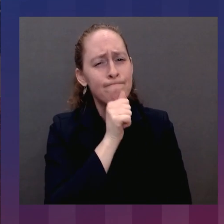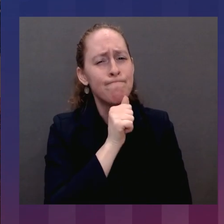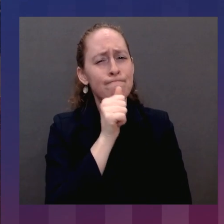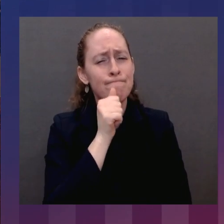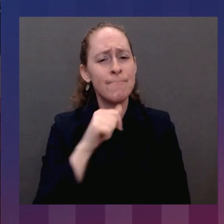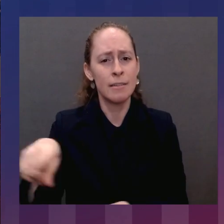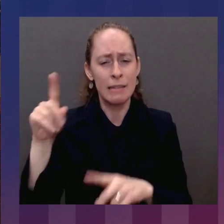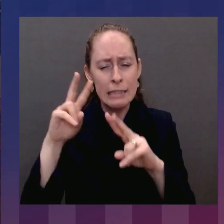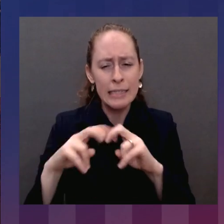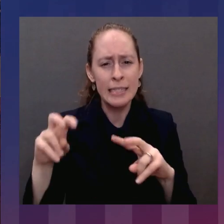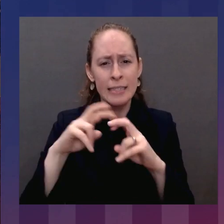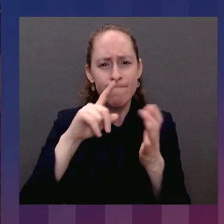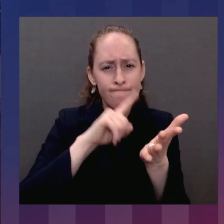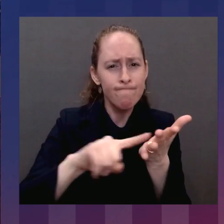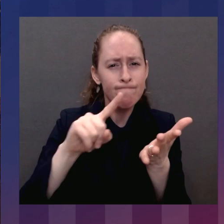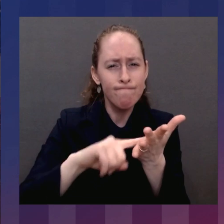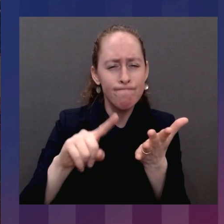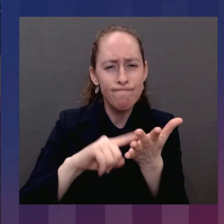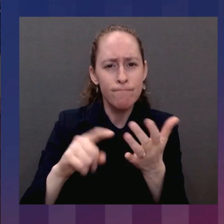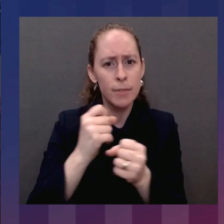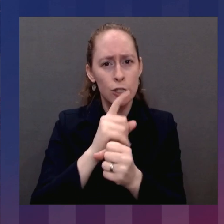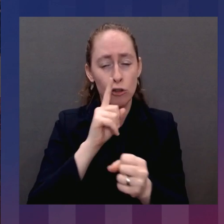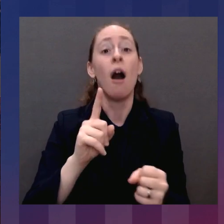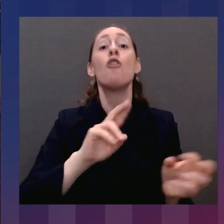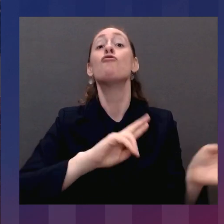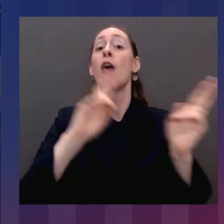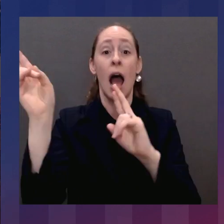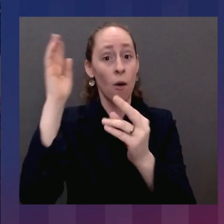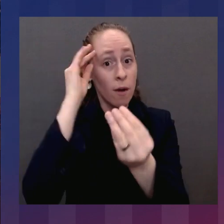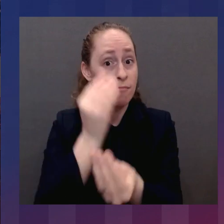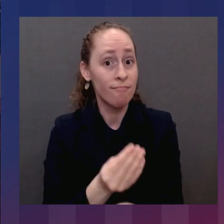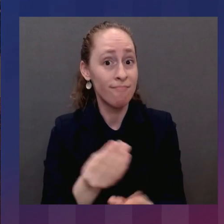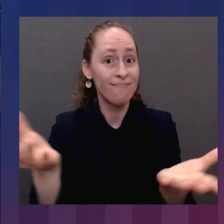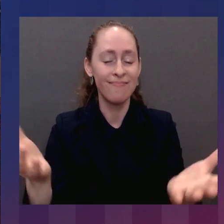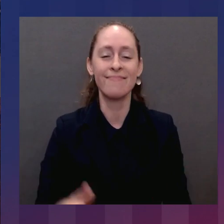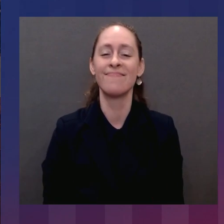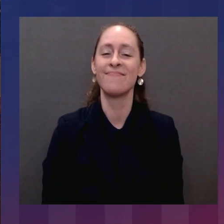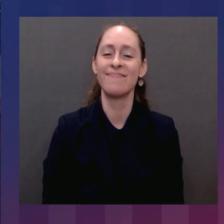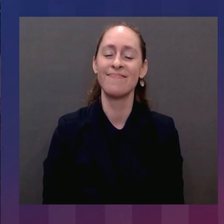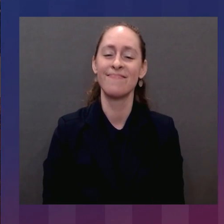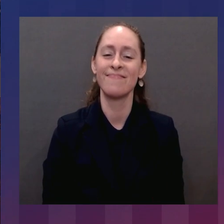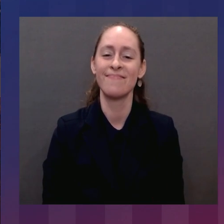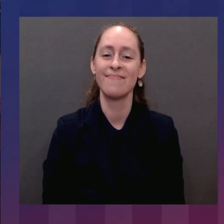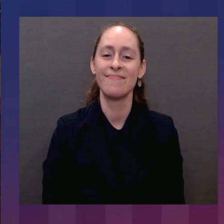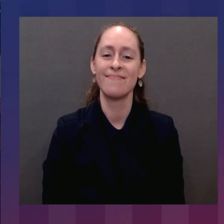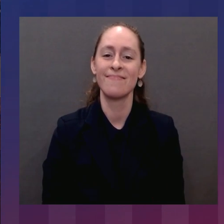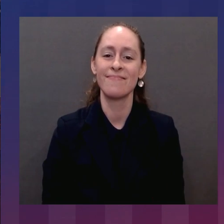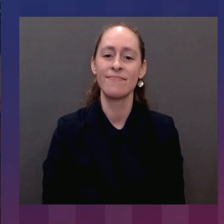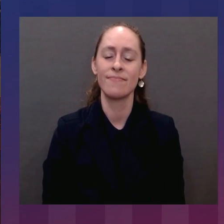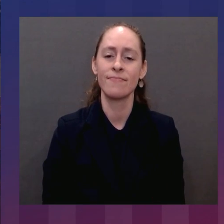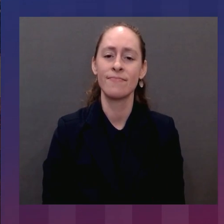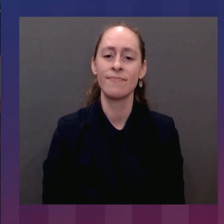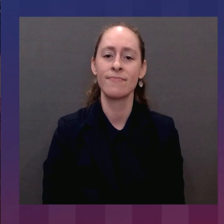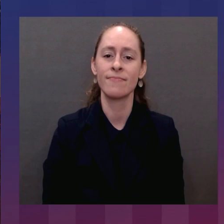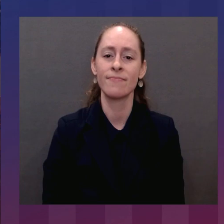We're also ready with anti-viral treatments. If you get COVID-19, the Pfizer pill reduces your chances